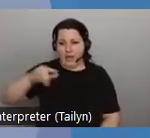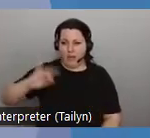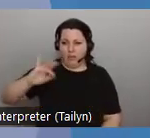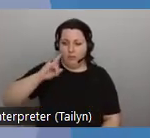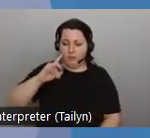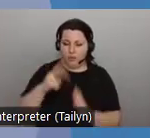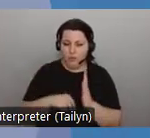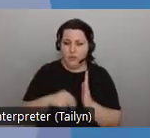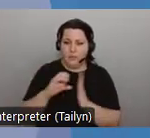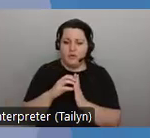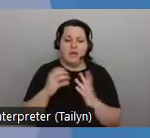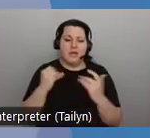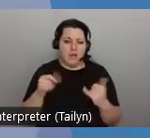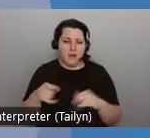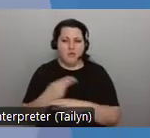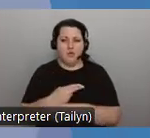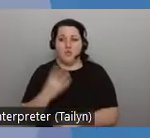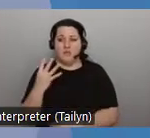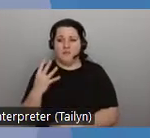… Instead of using down of the